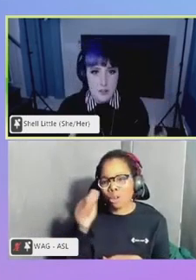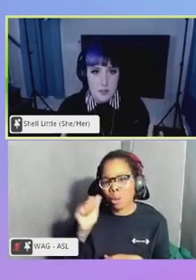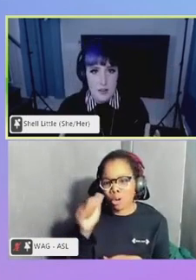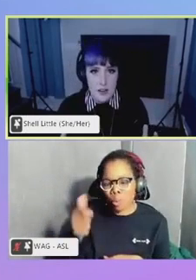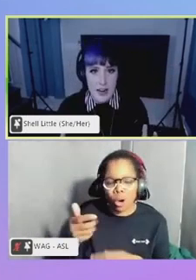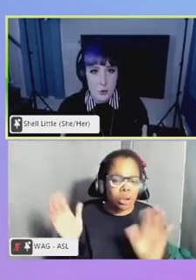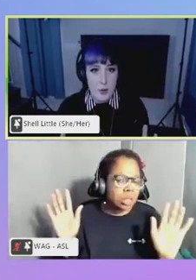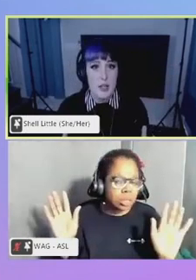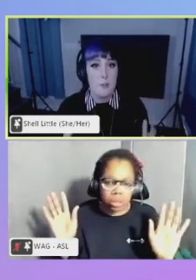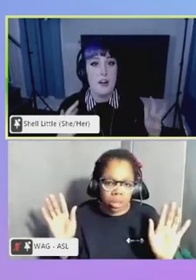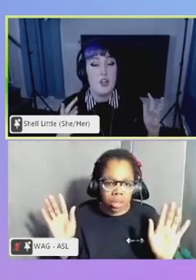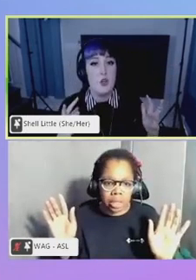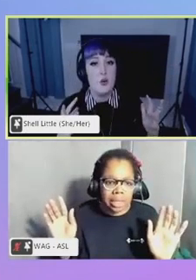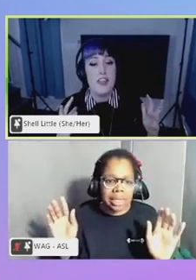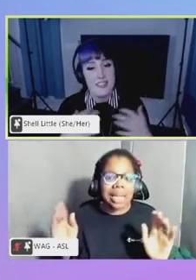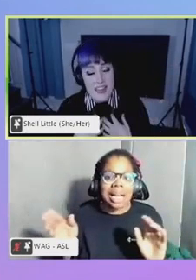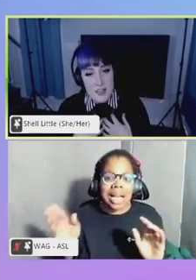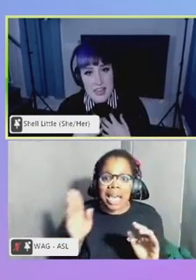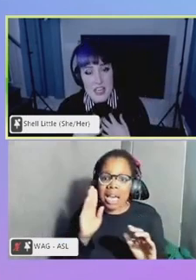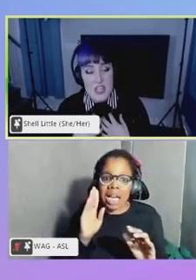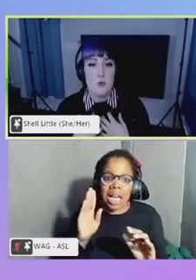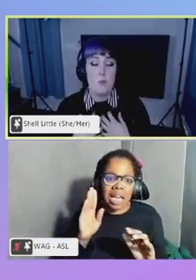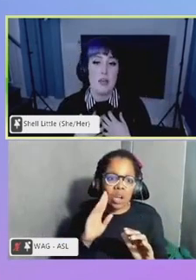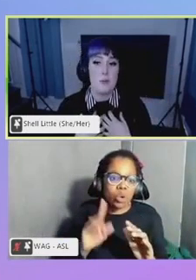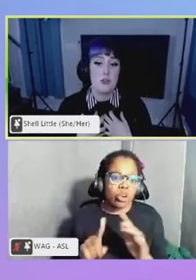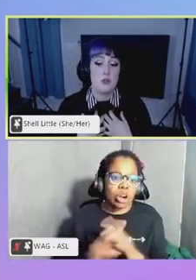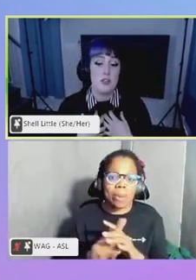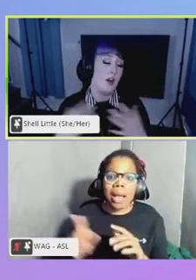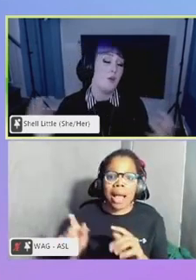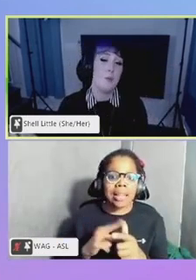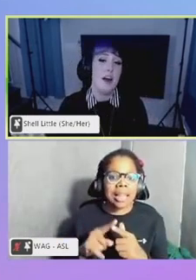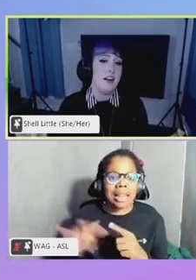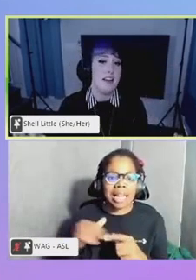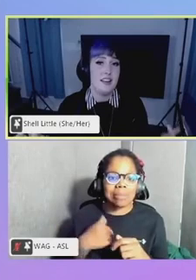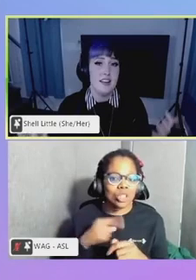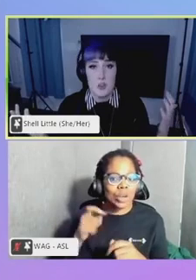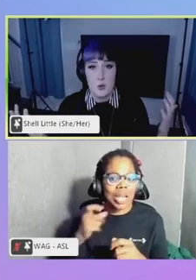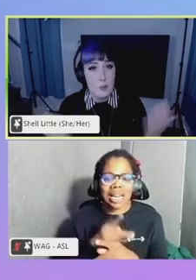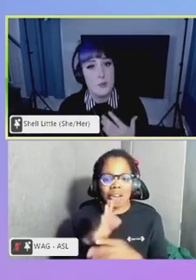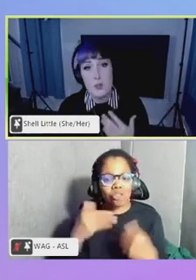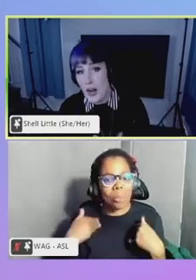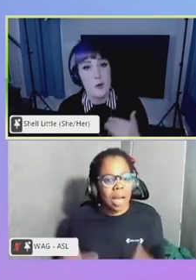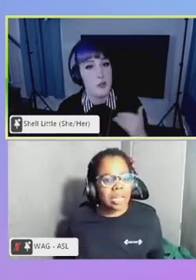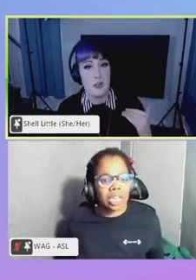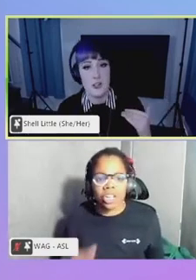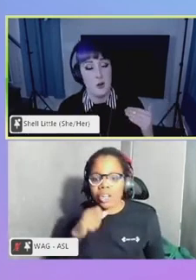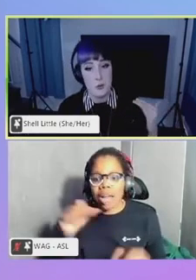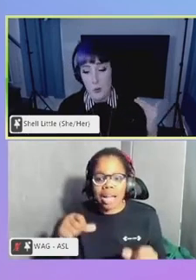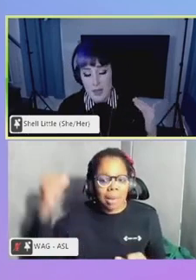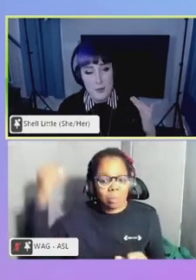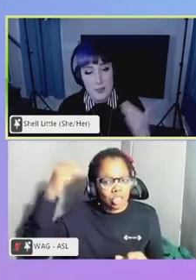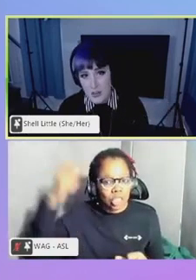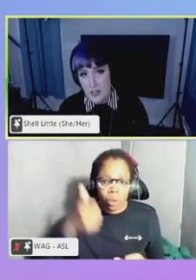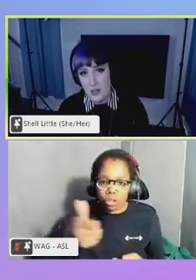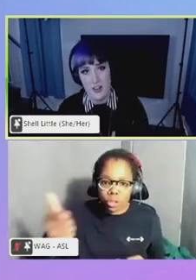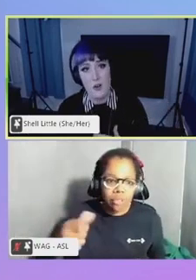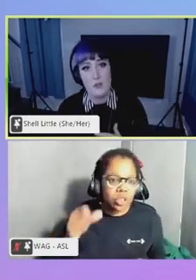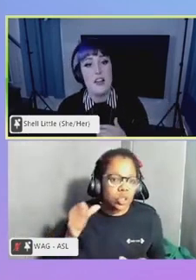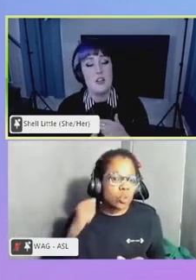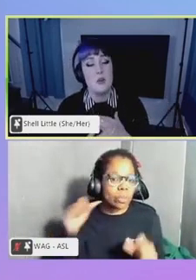sure to put boundaries of the. And last, there are resources available to you in order to slow or mitigate burnout, take